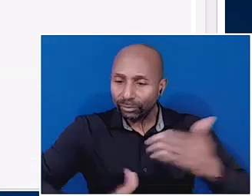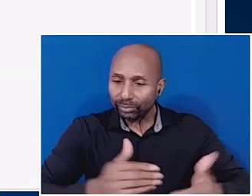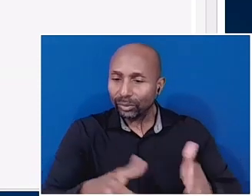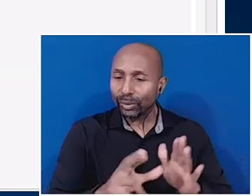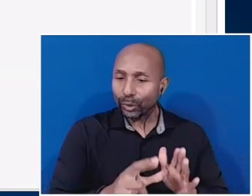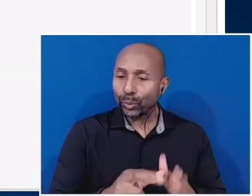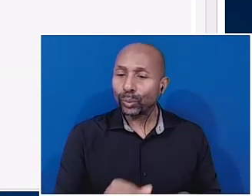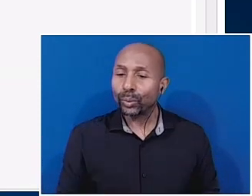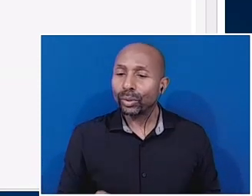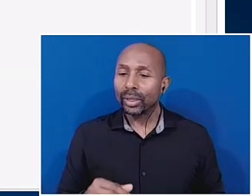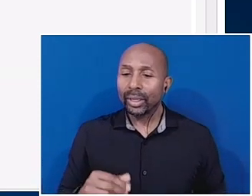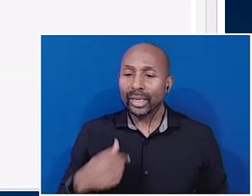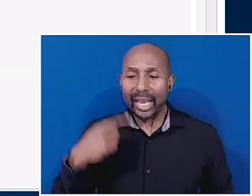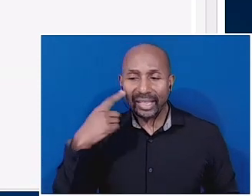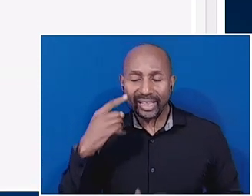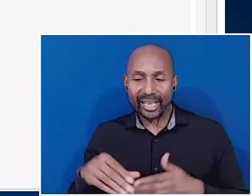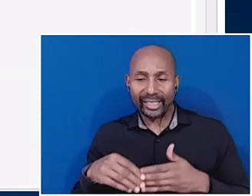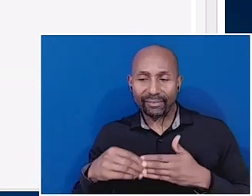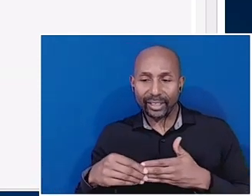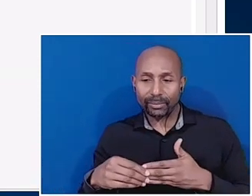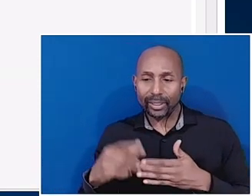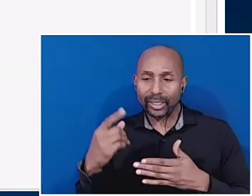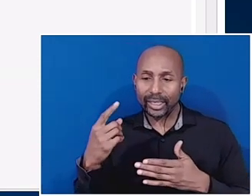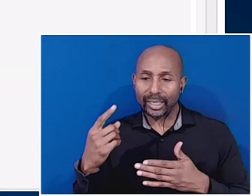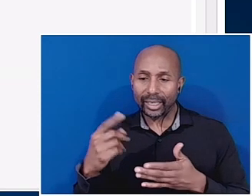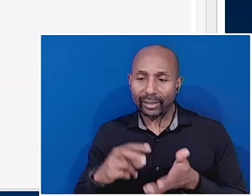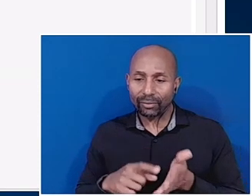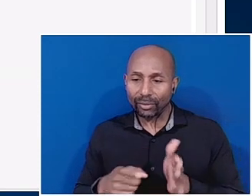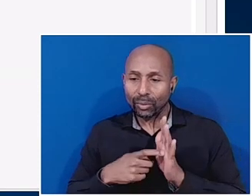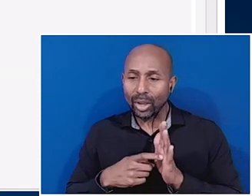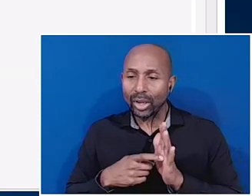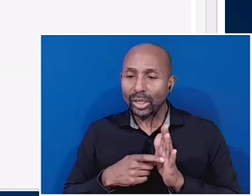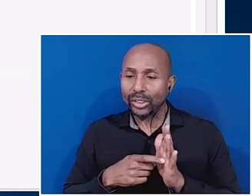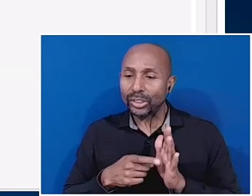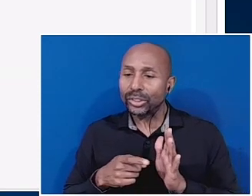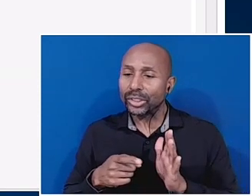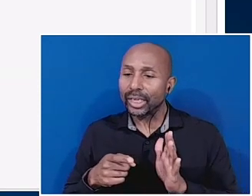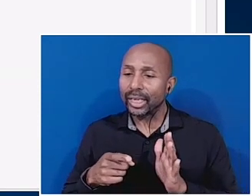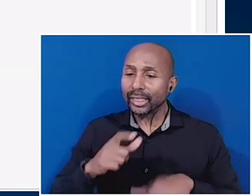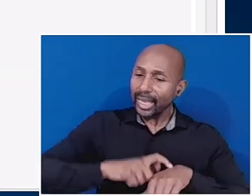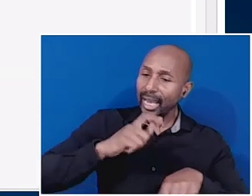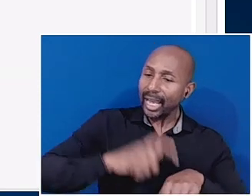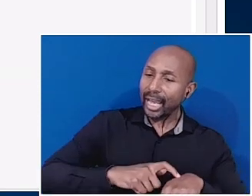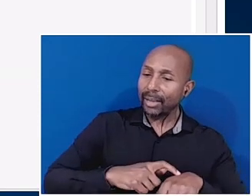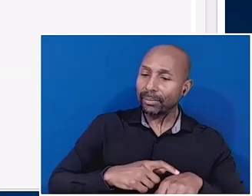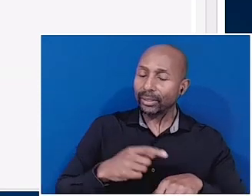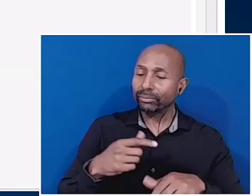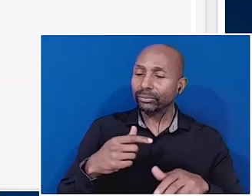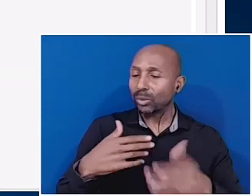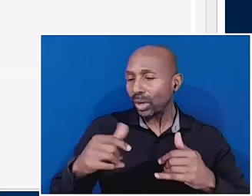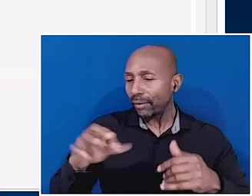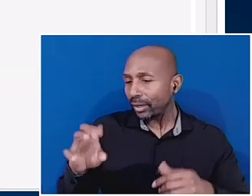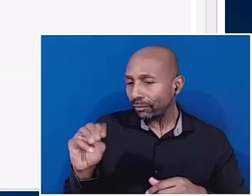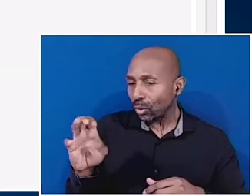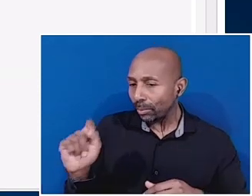So, I have- third-party comment can be helpful. I just wonder whether all of this